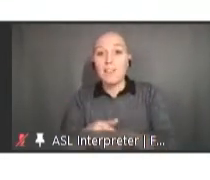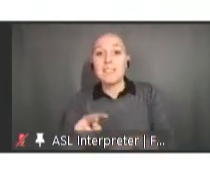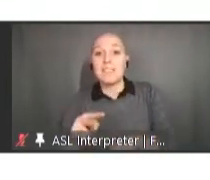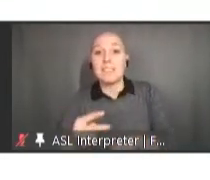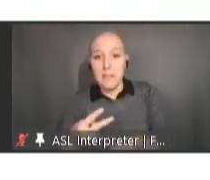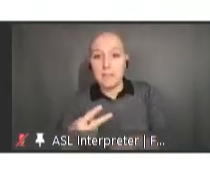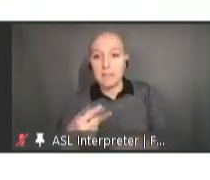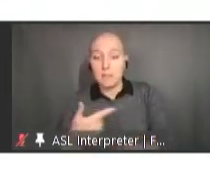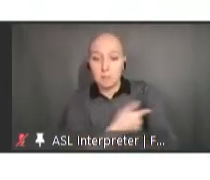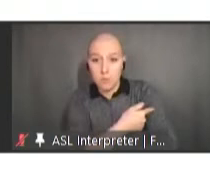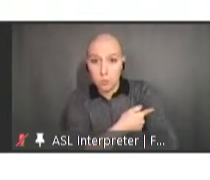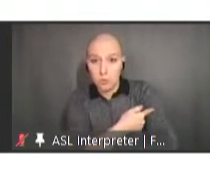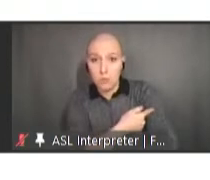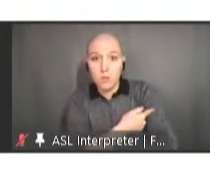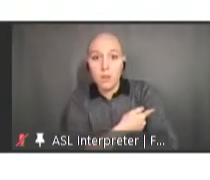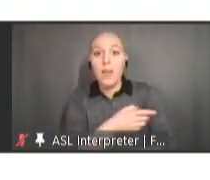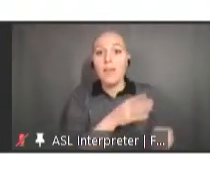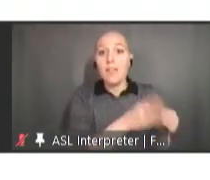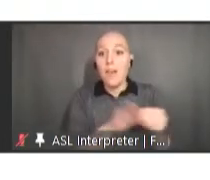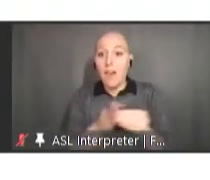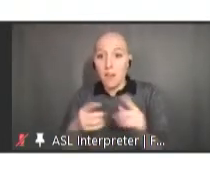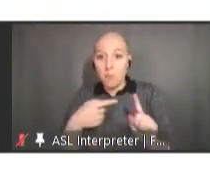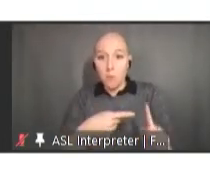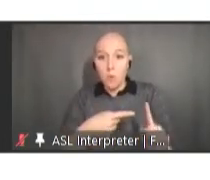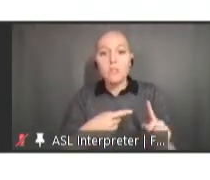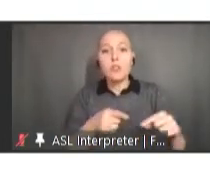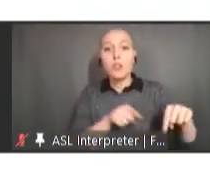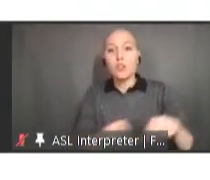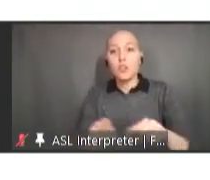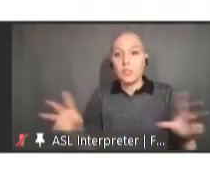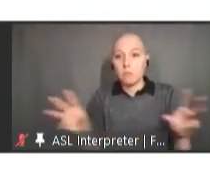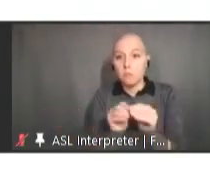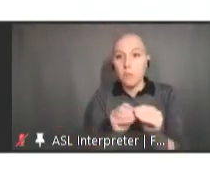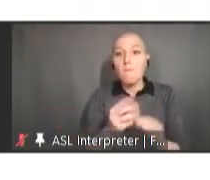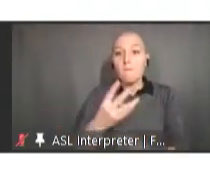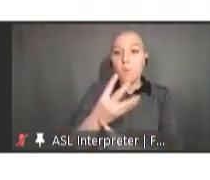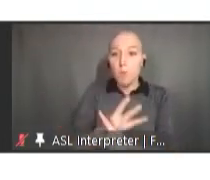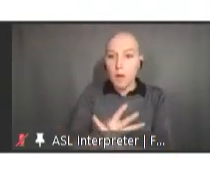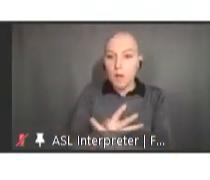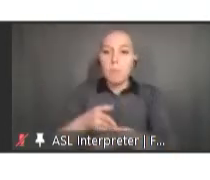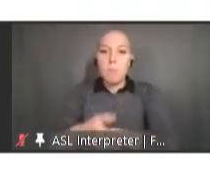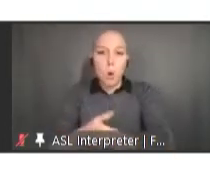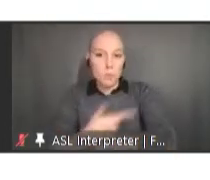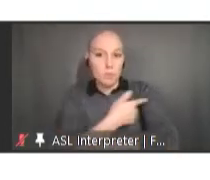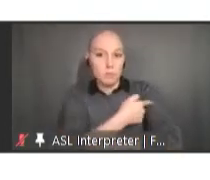occurring over four months post vaccination during an era when only Wuhan virus strains